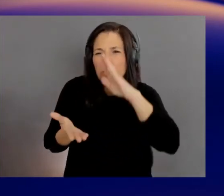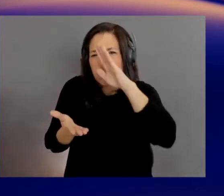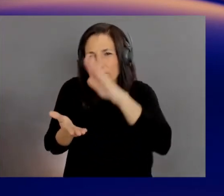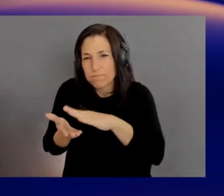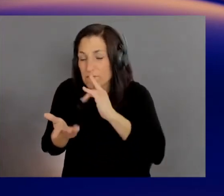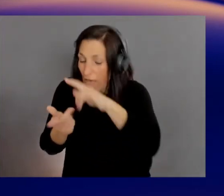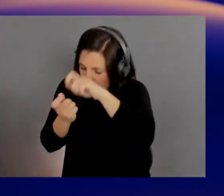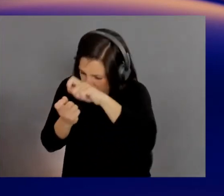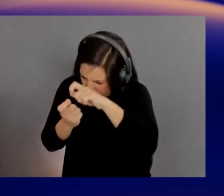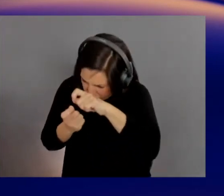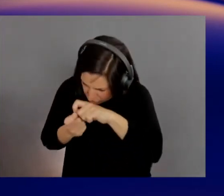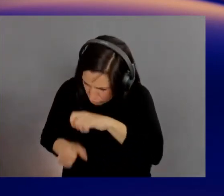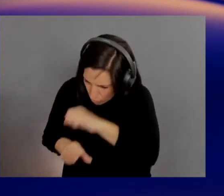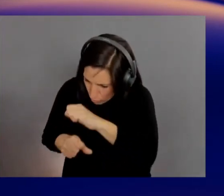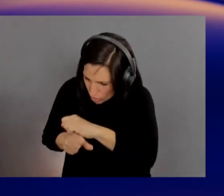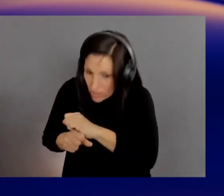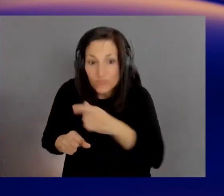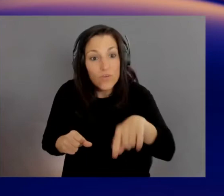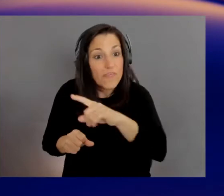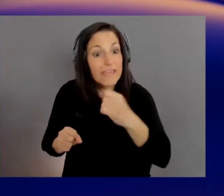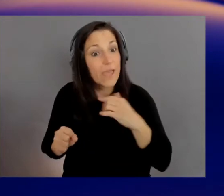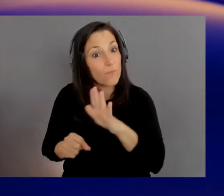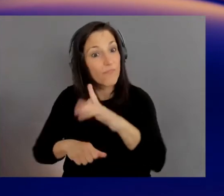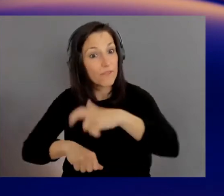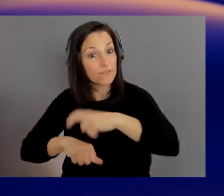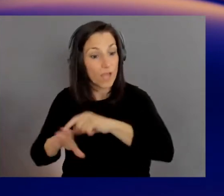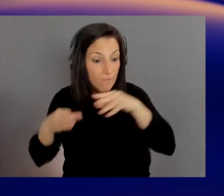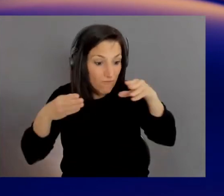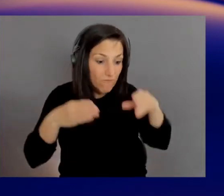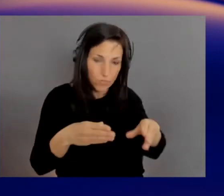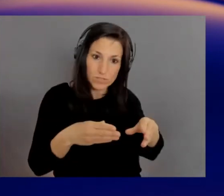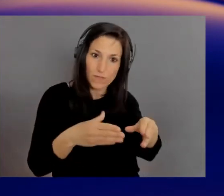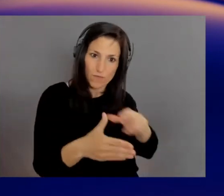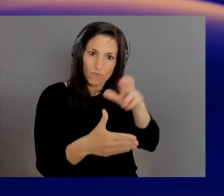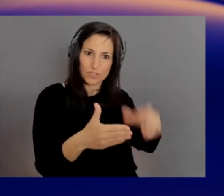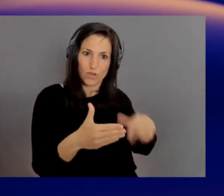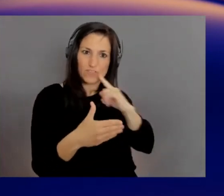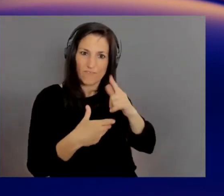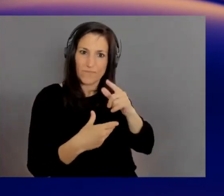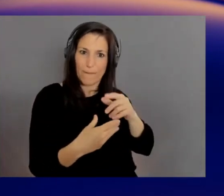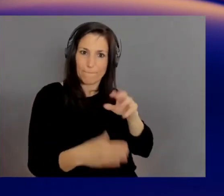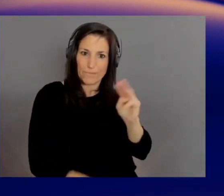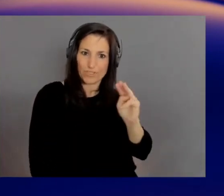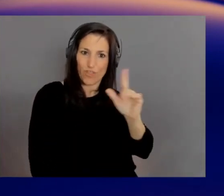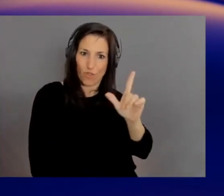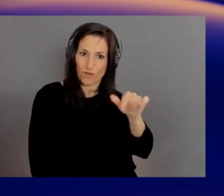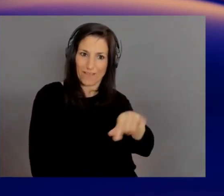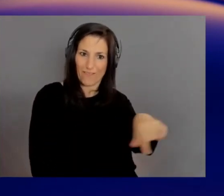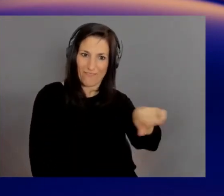the actual results of machine learning, right? Yep, exactly. So can we talk about what some of the benefits are about